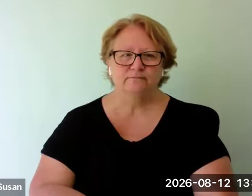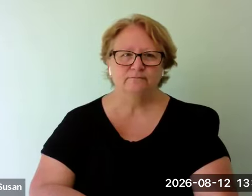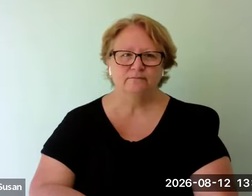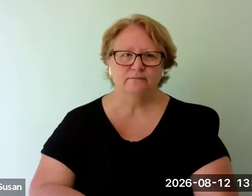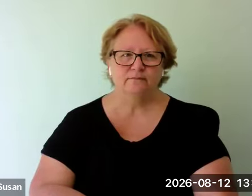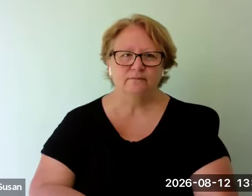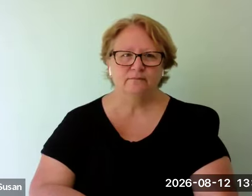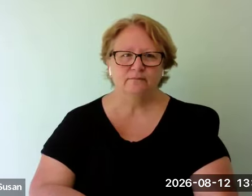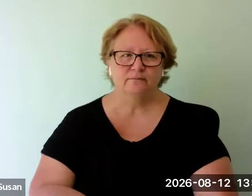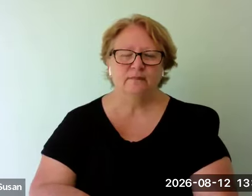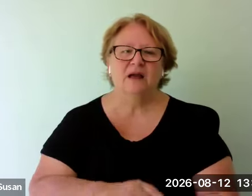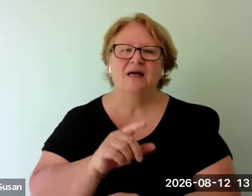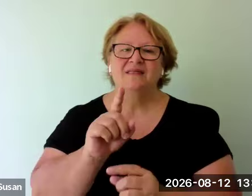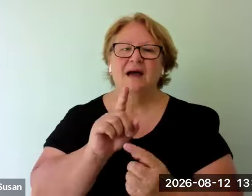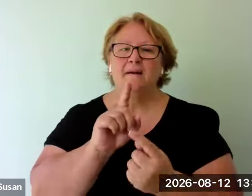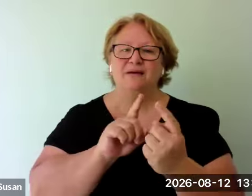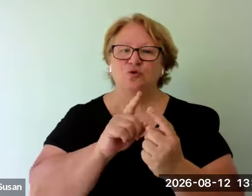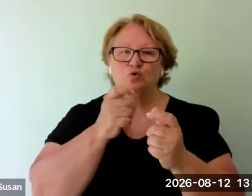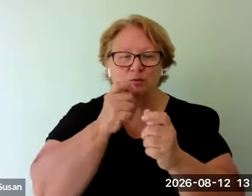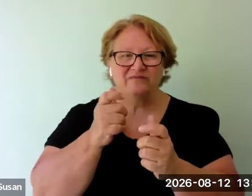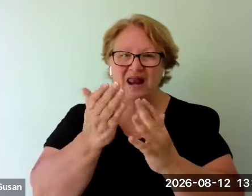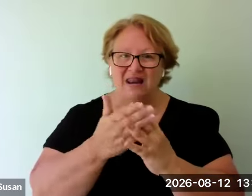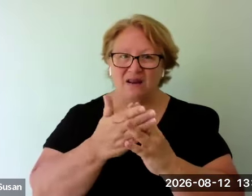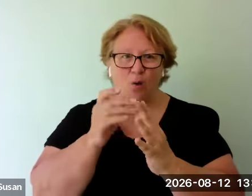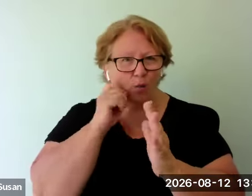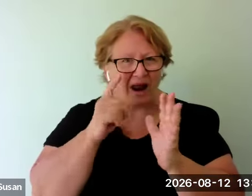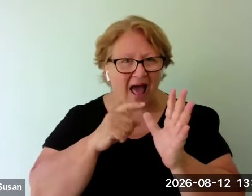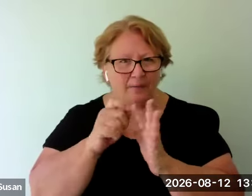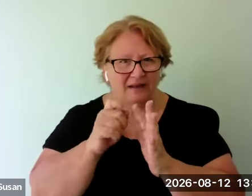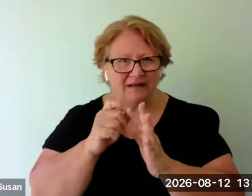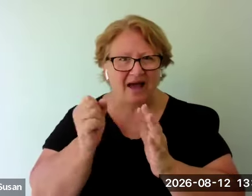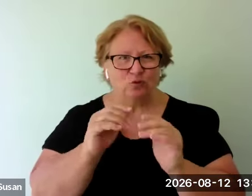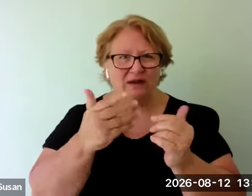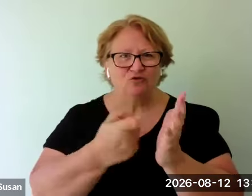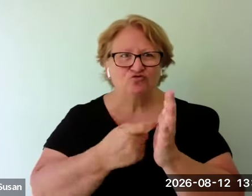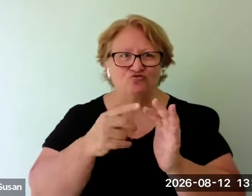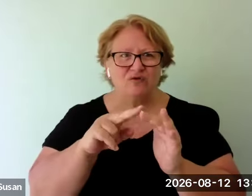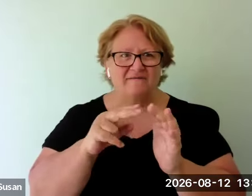specific qualification and provide some further advice.